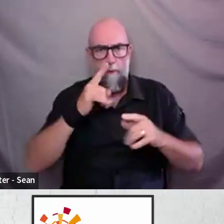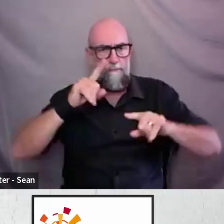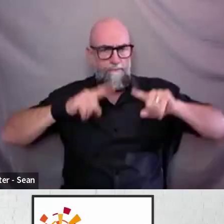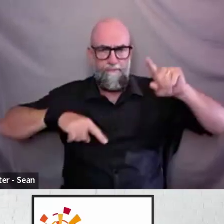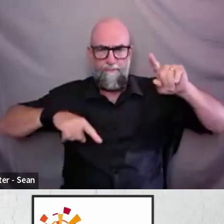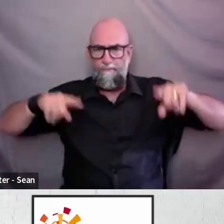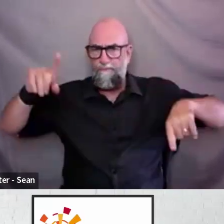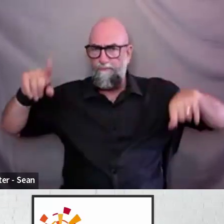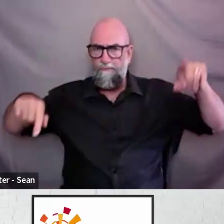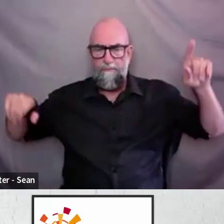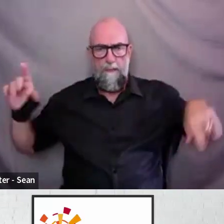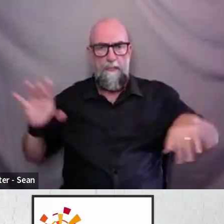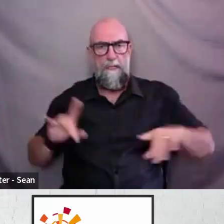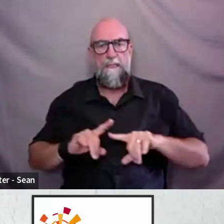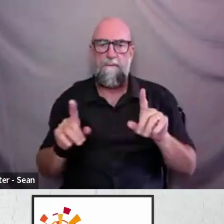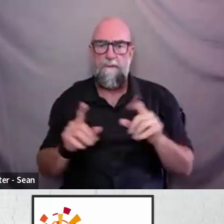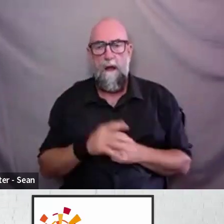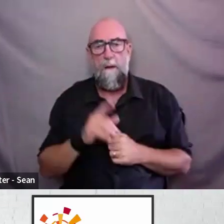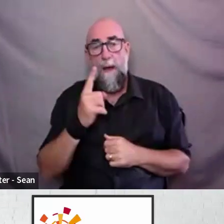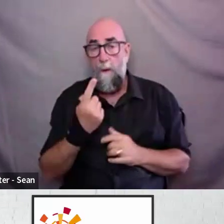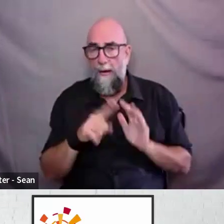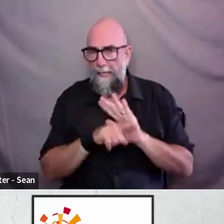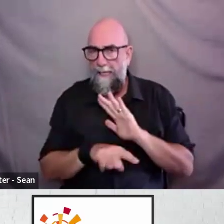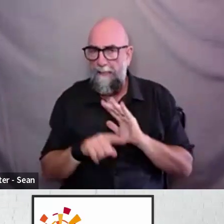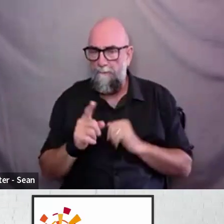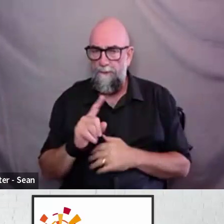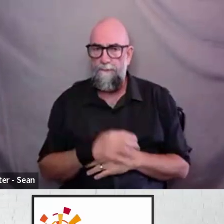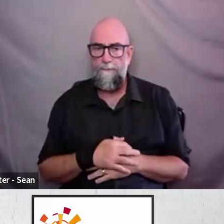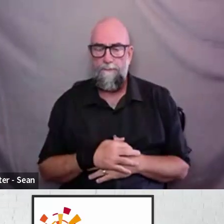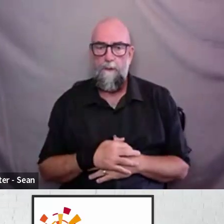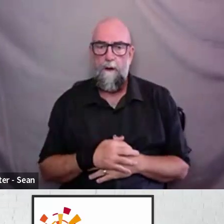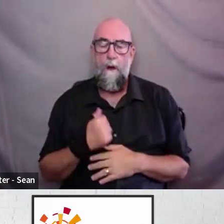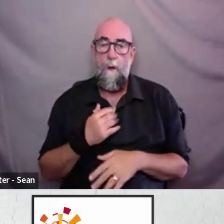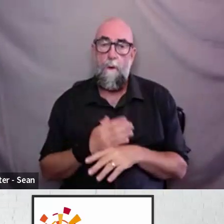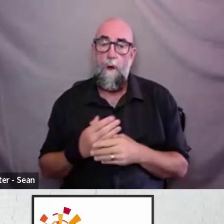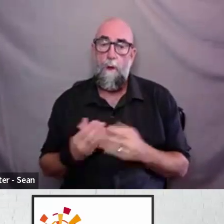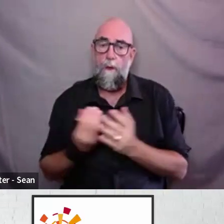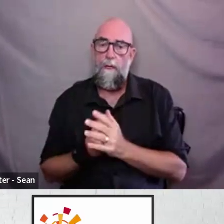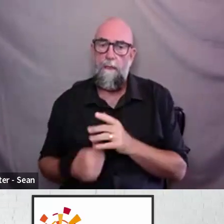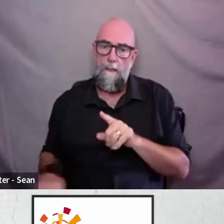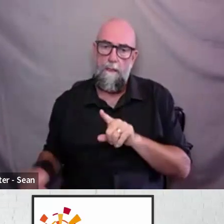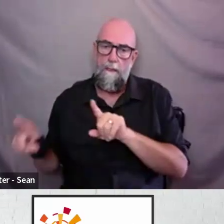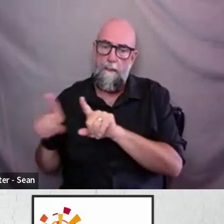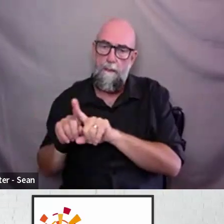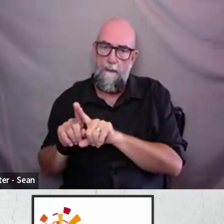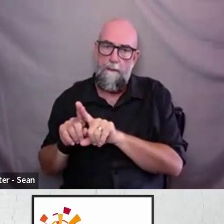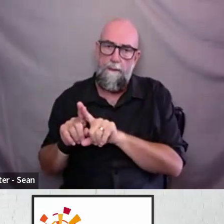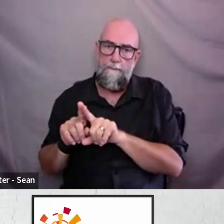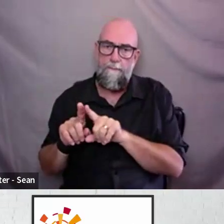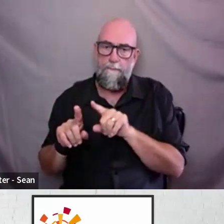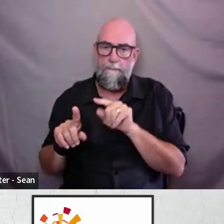was working with would say that they are sellouts and that self policing and putting down people with the same and goals is